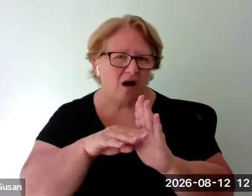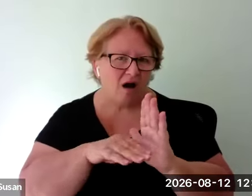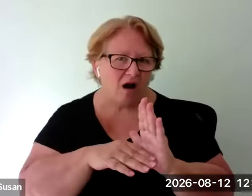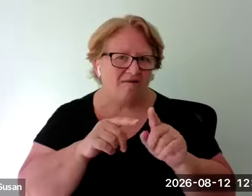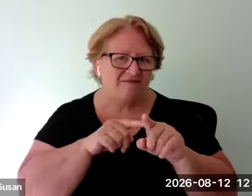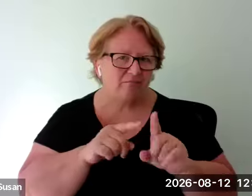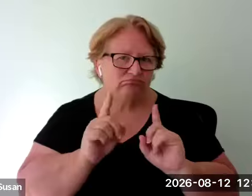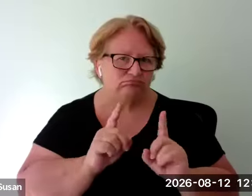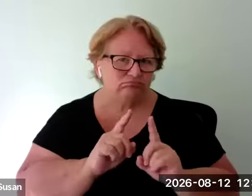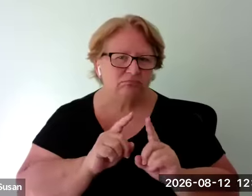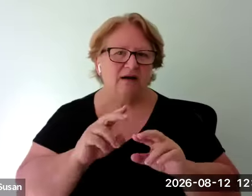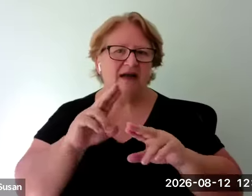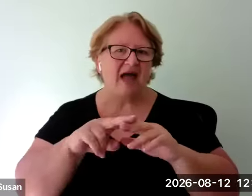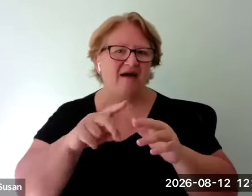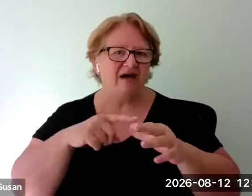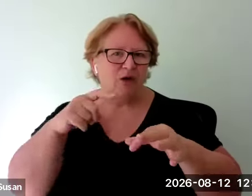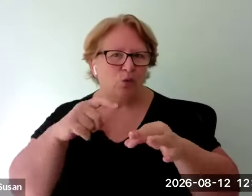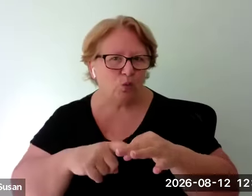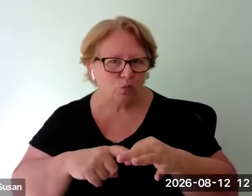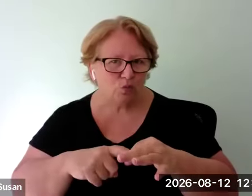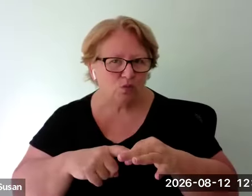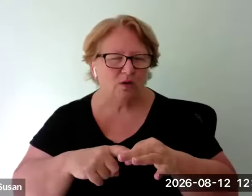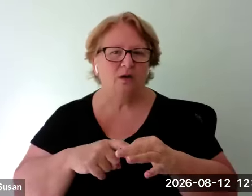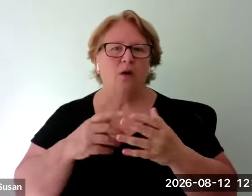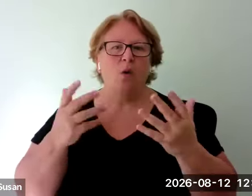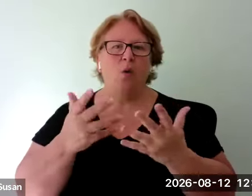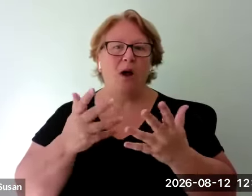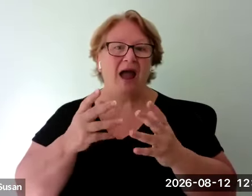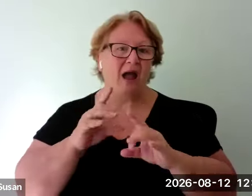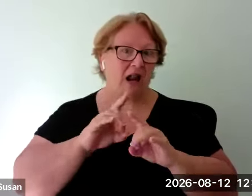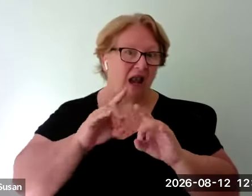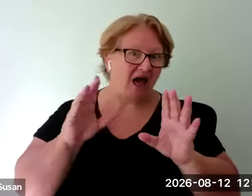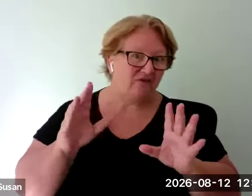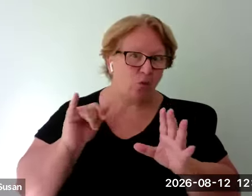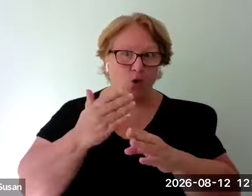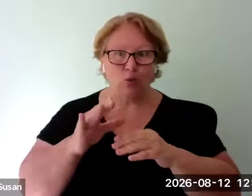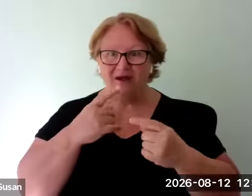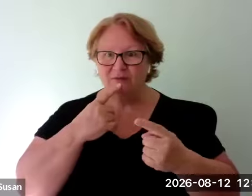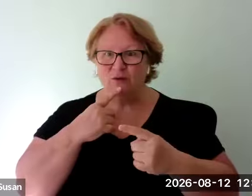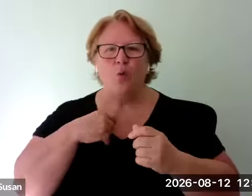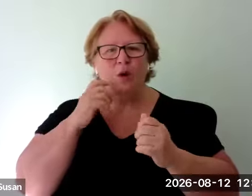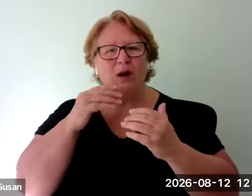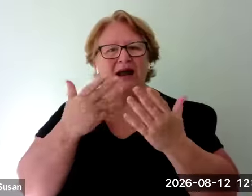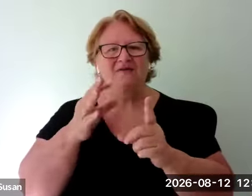have in previous opportunities , we provide an information session. We provide guidelines and frequently asked questions